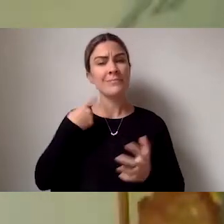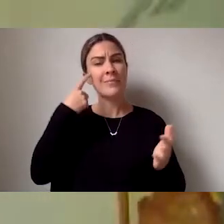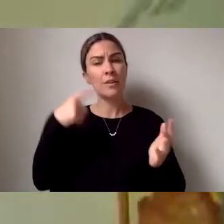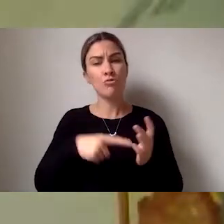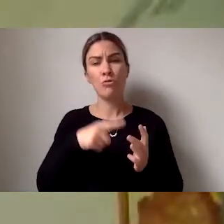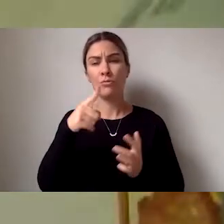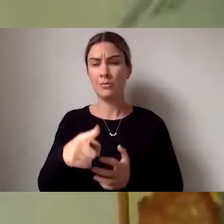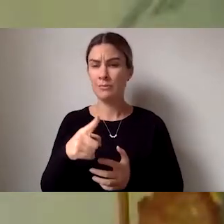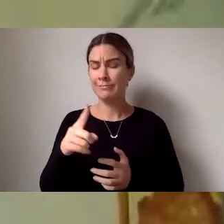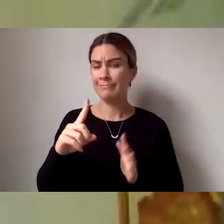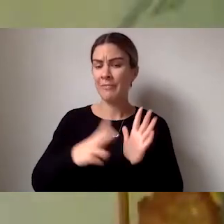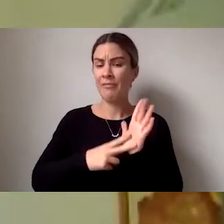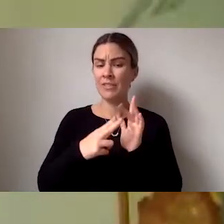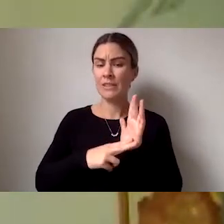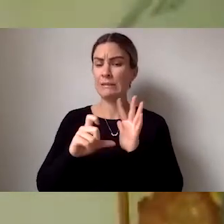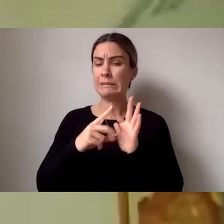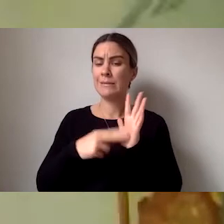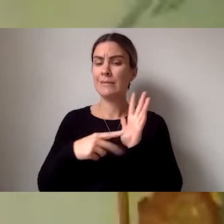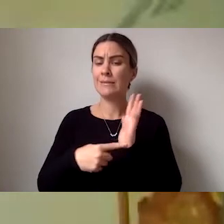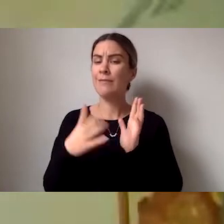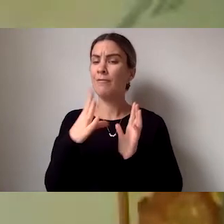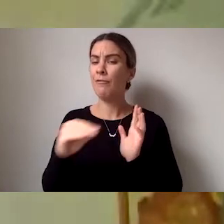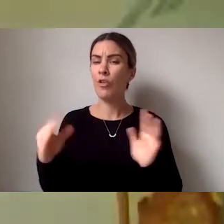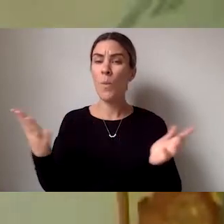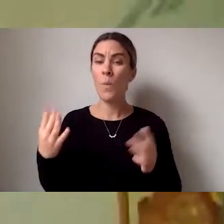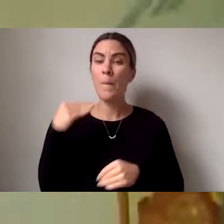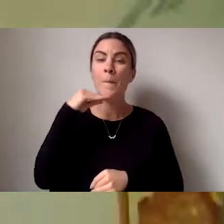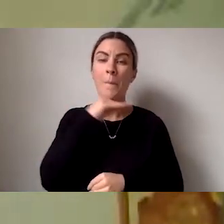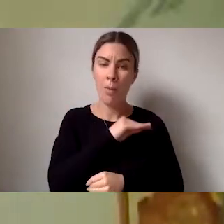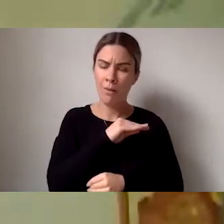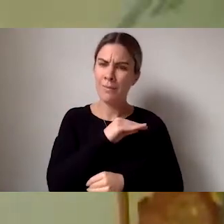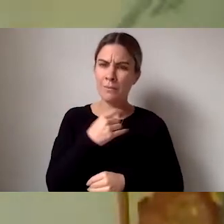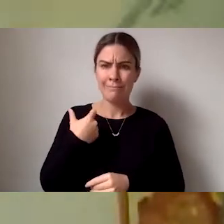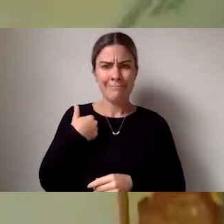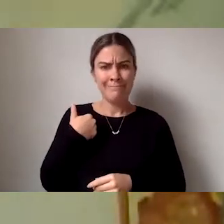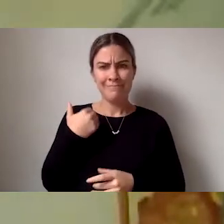facing really challenging times in lockdown at the moment. Today